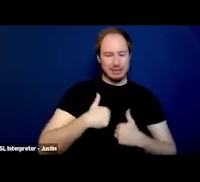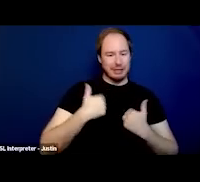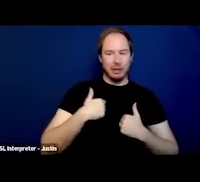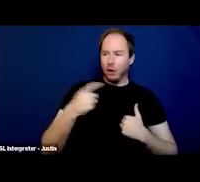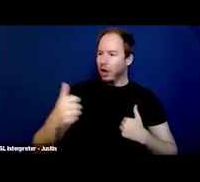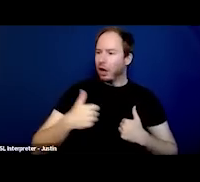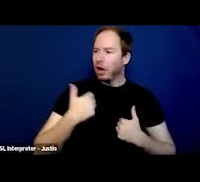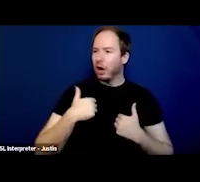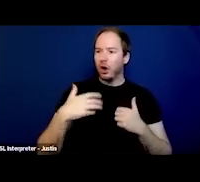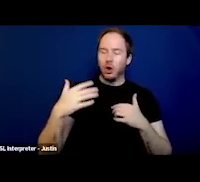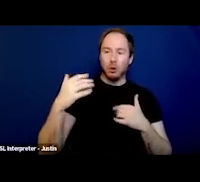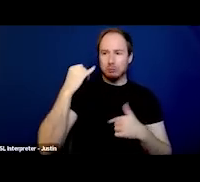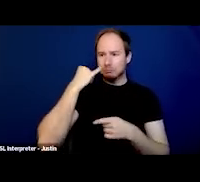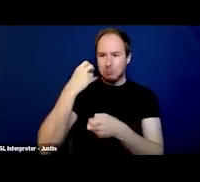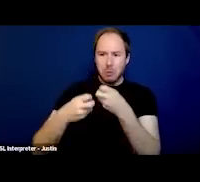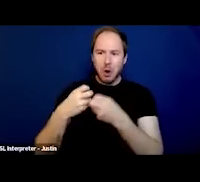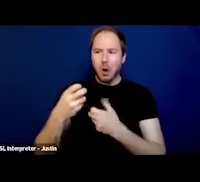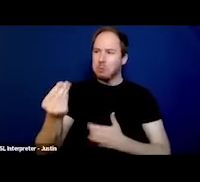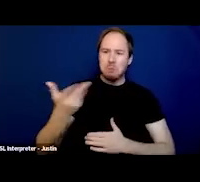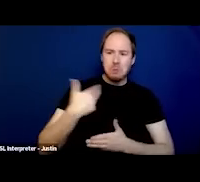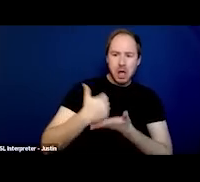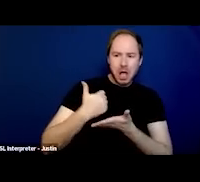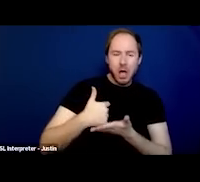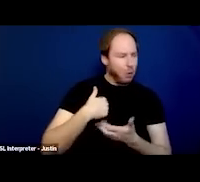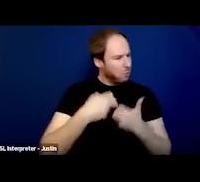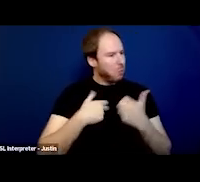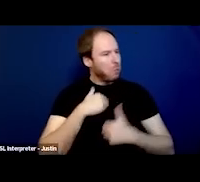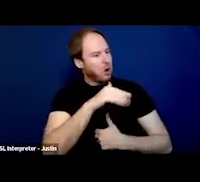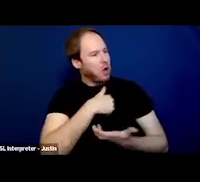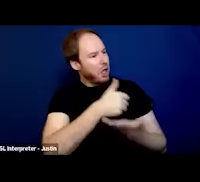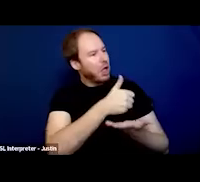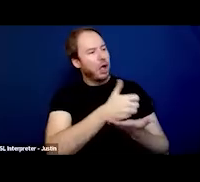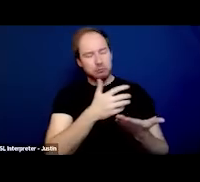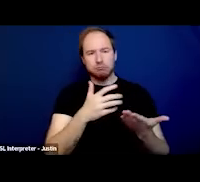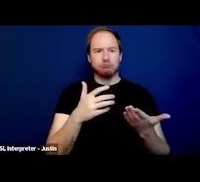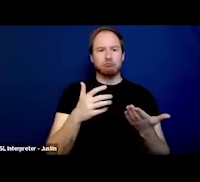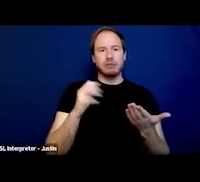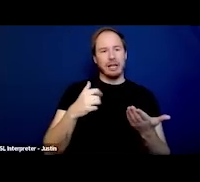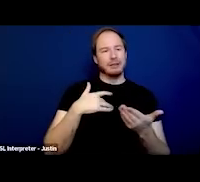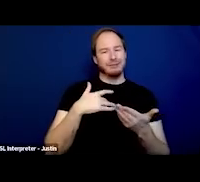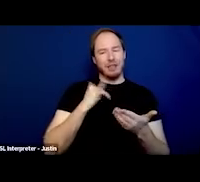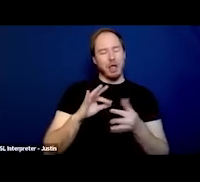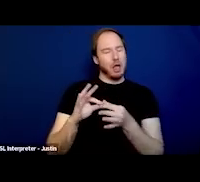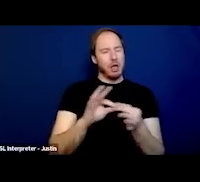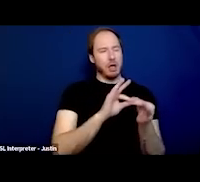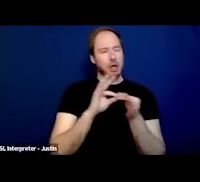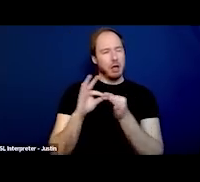let you know if there's a concern about somebody else, like "Hey, this person seems to not be doing okay, or I haven't seen them in a week. Maybe we should check on them."